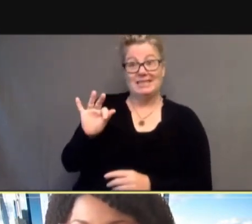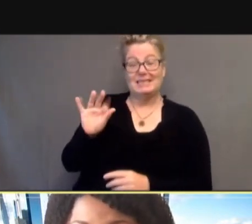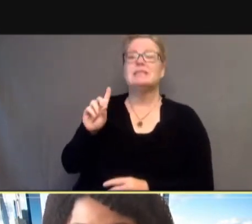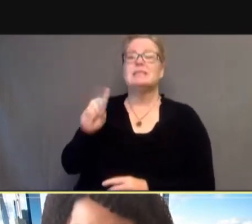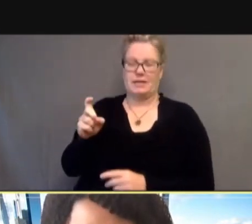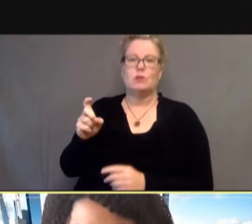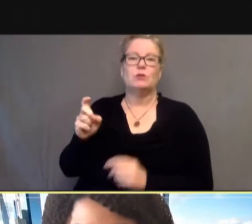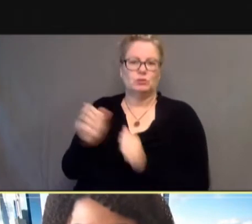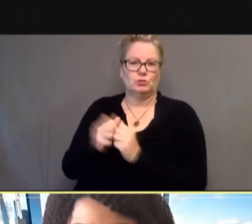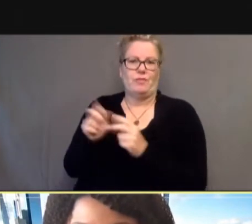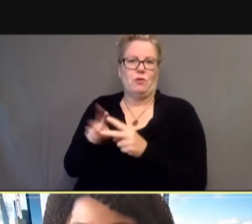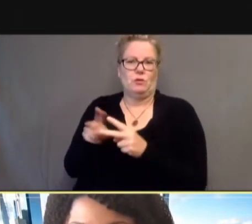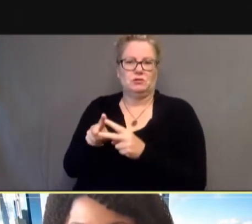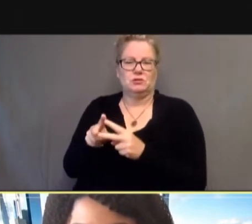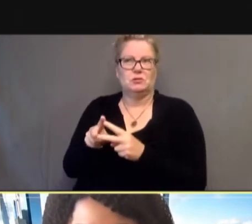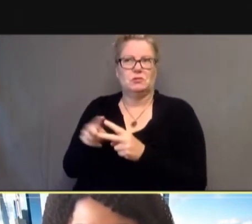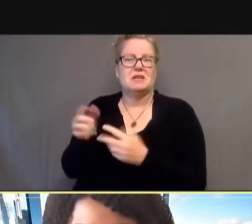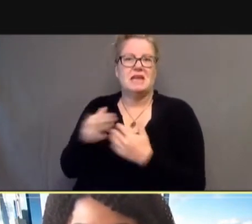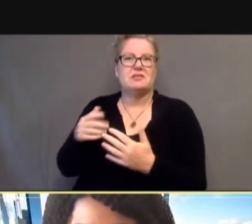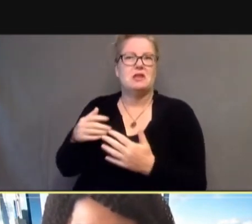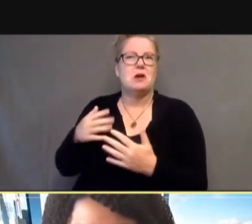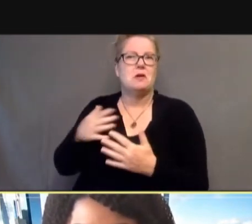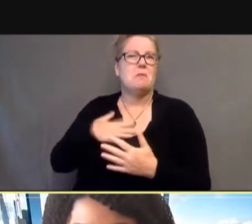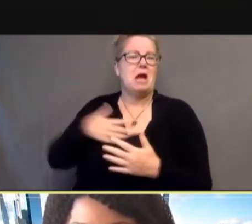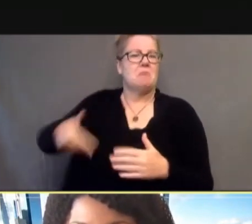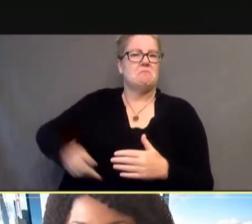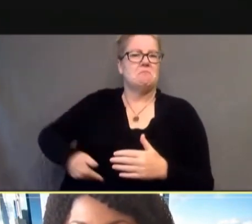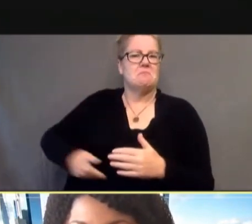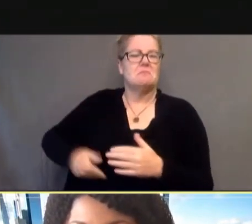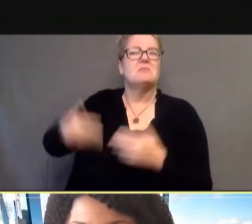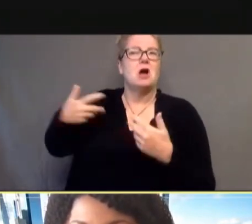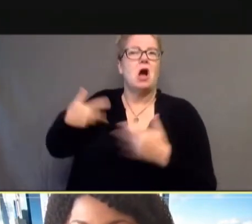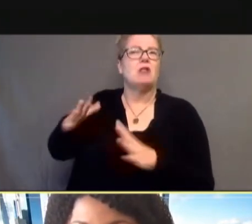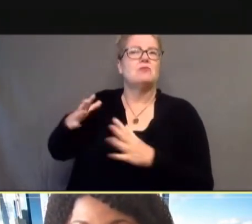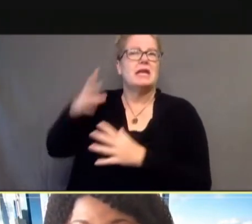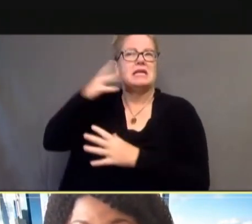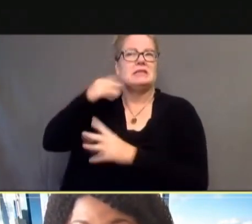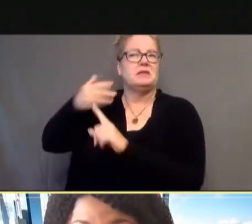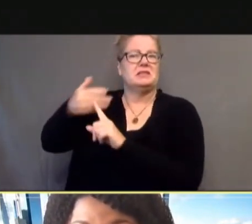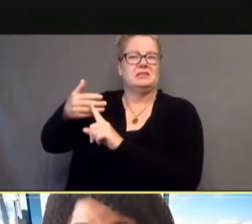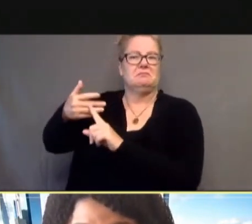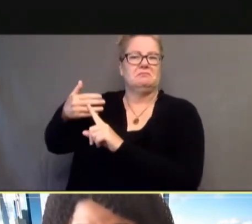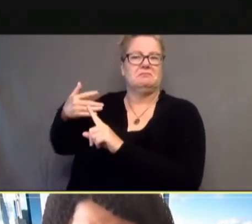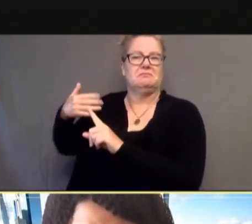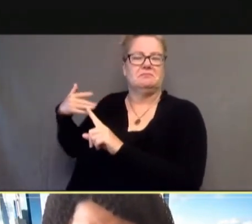been dealing with it a few years prior, the reason why things came to a head at age 19